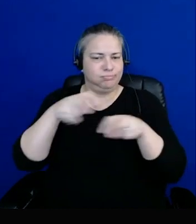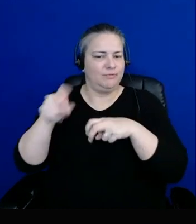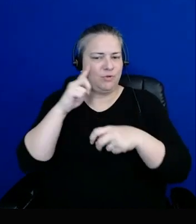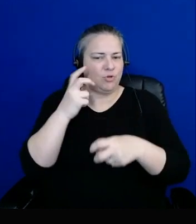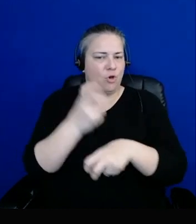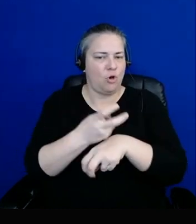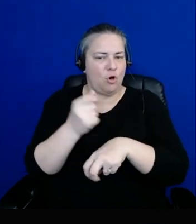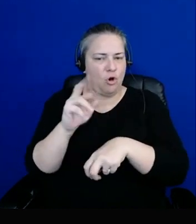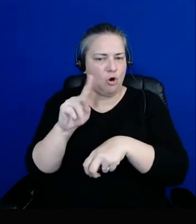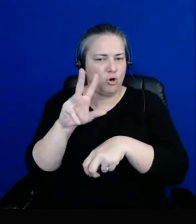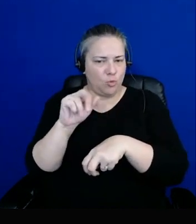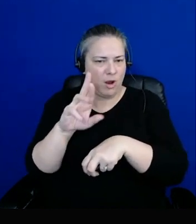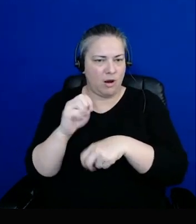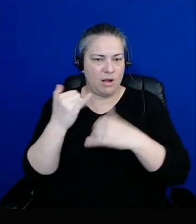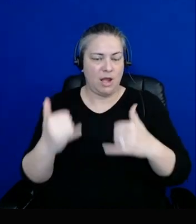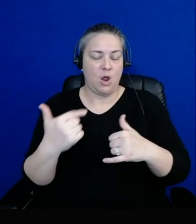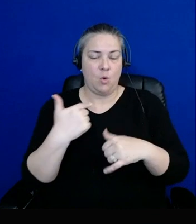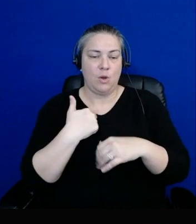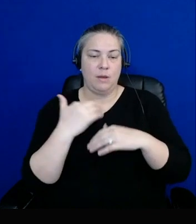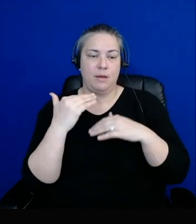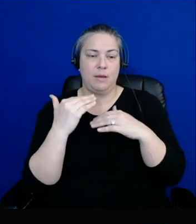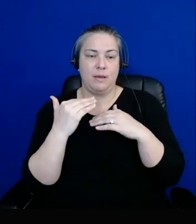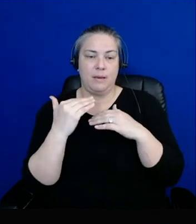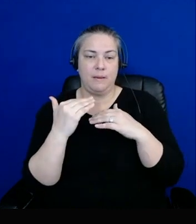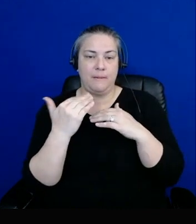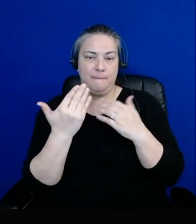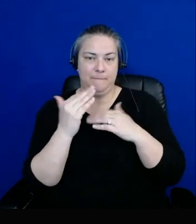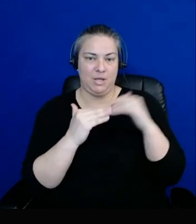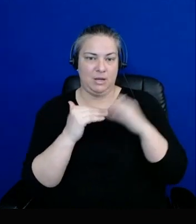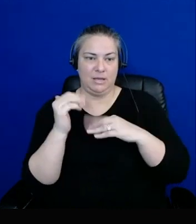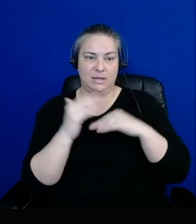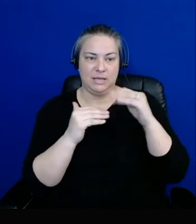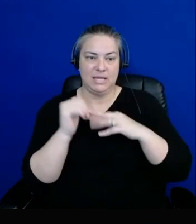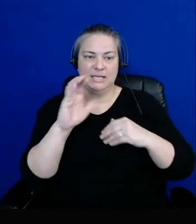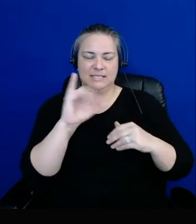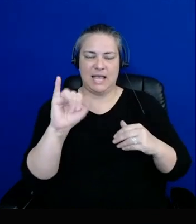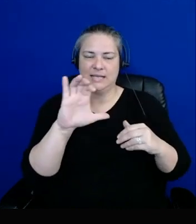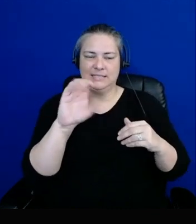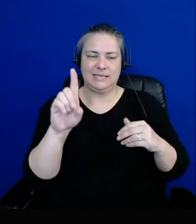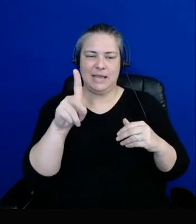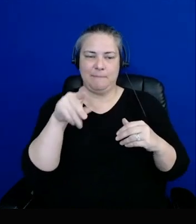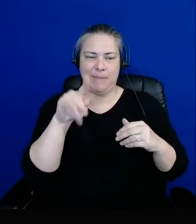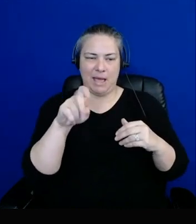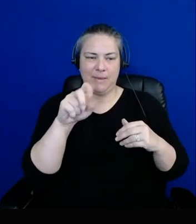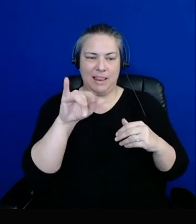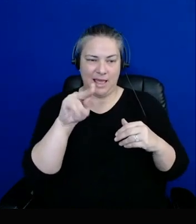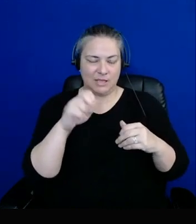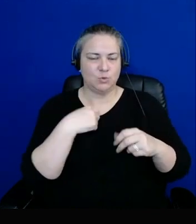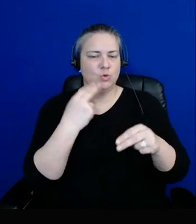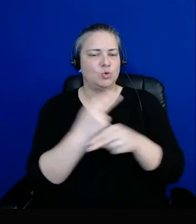We are building cloud based for a CI/CD pipeline using a combination of Unity,